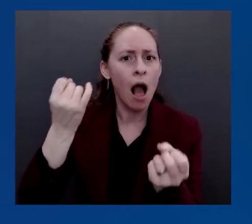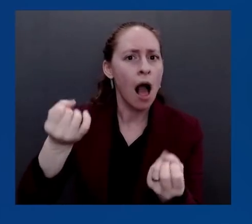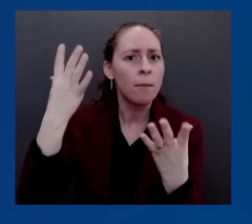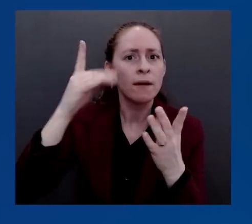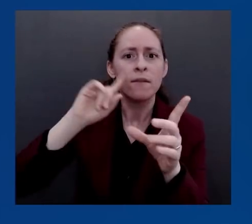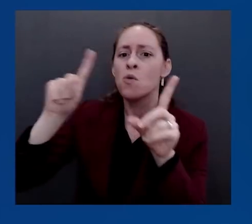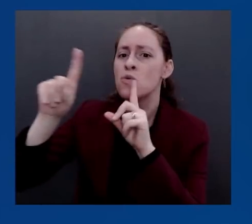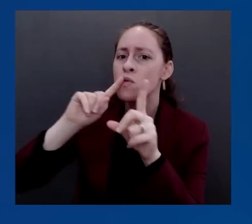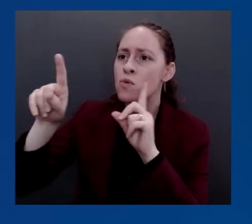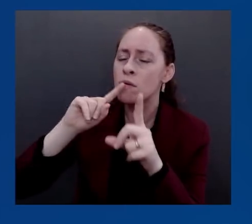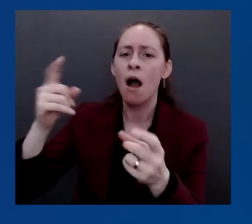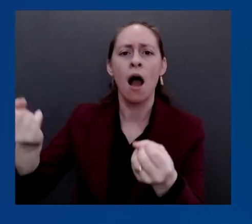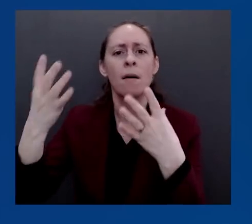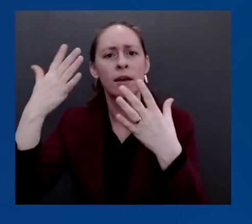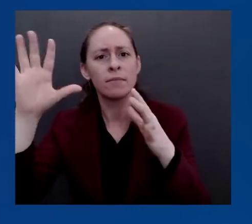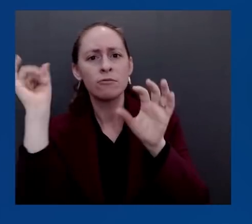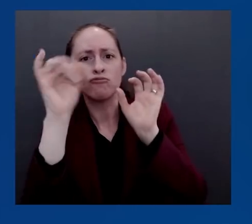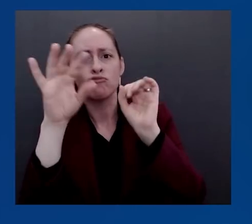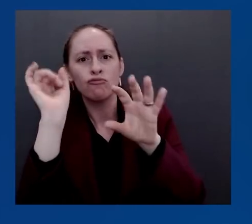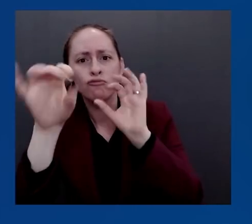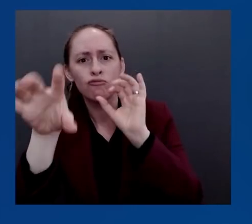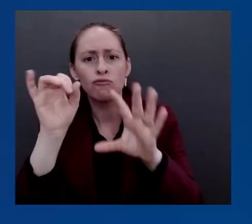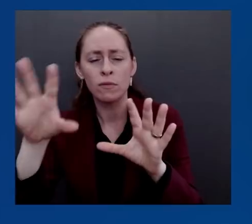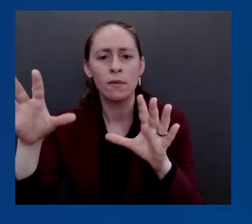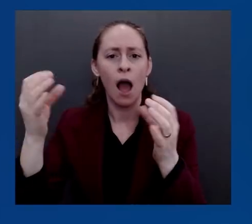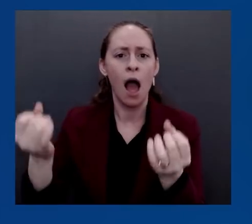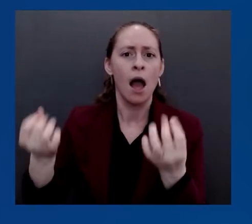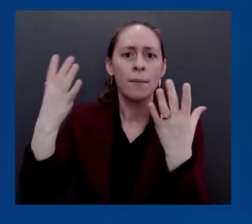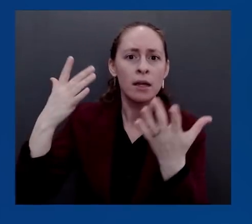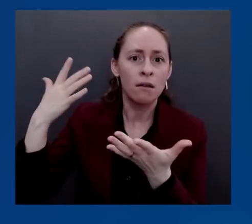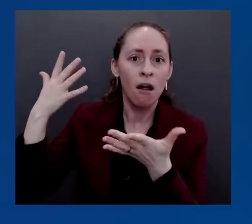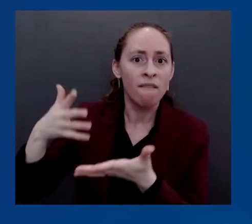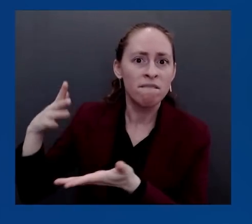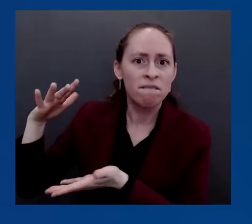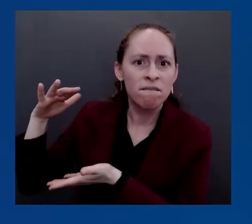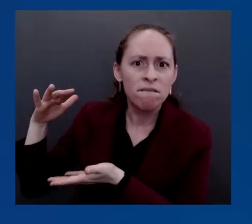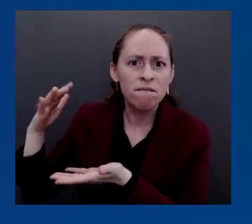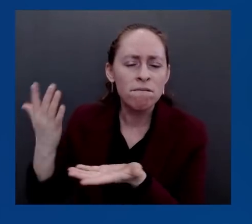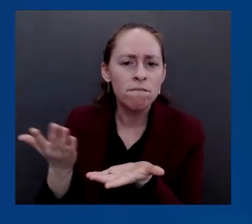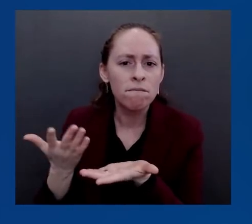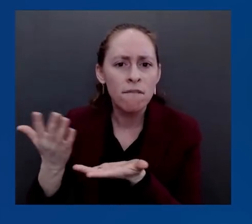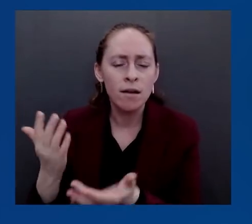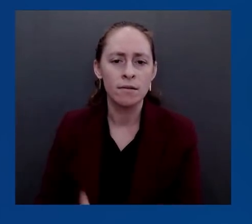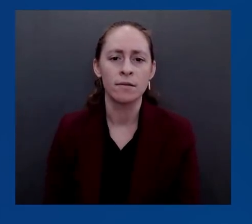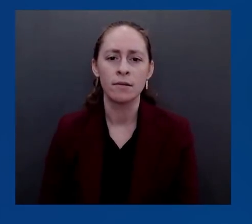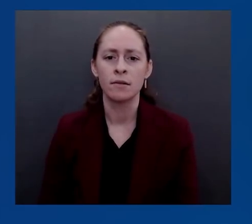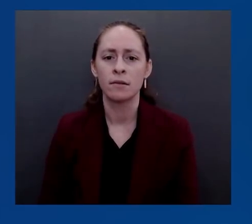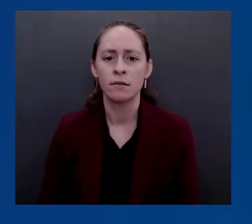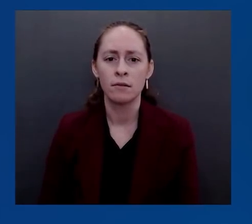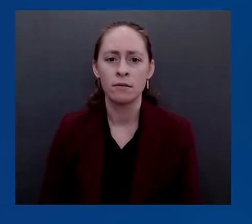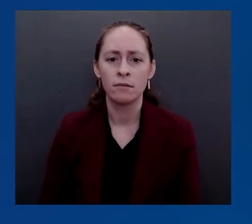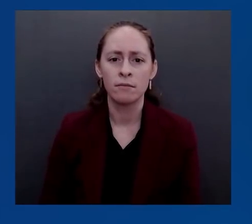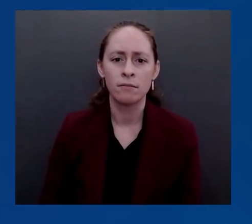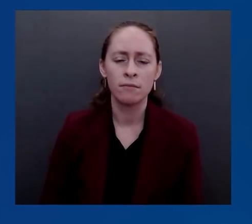And more broadly, Jeff, I'm wondering if you can speak to Secretary Blinken's remarks earlier this week regarding the goal --